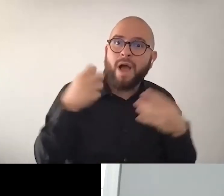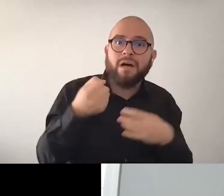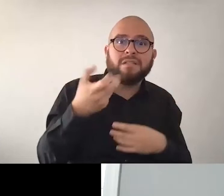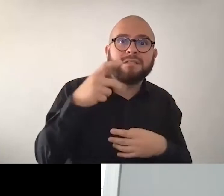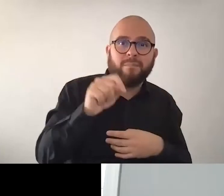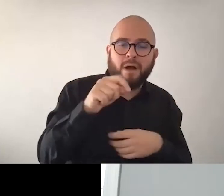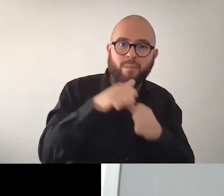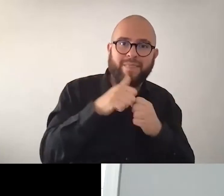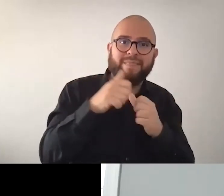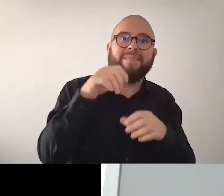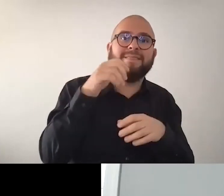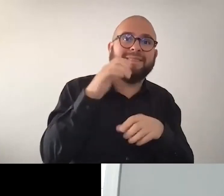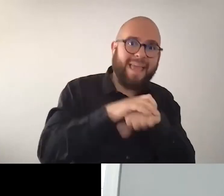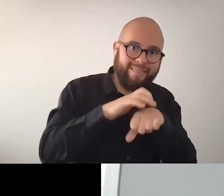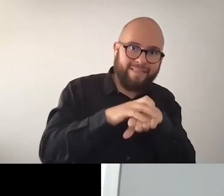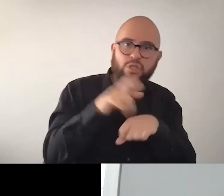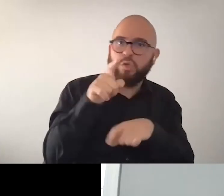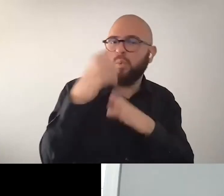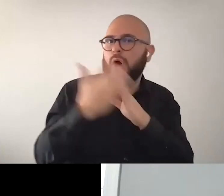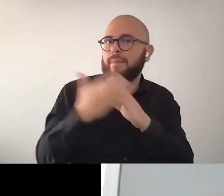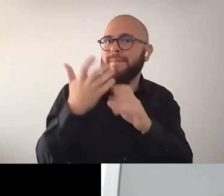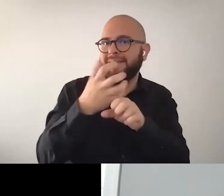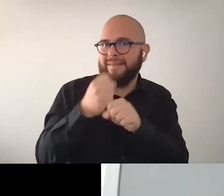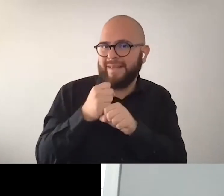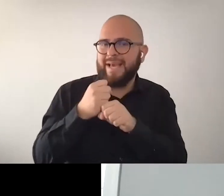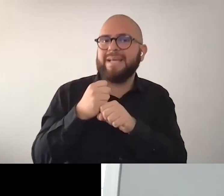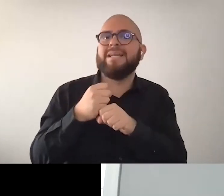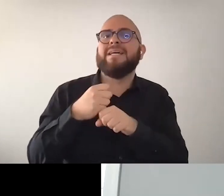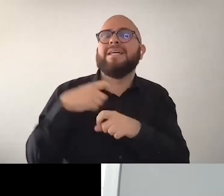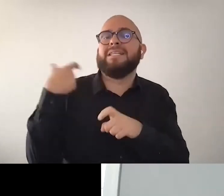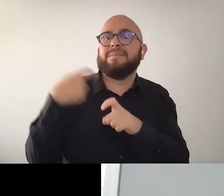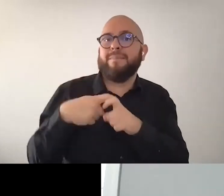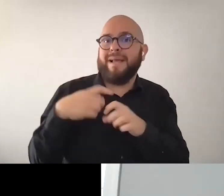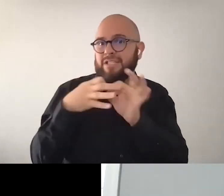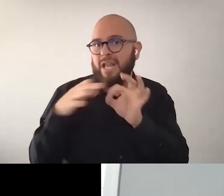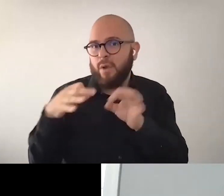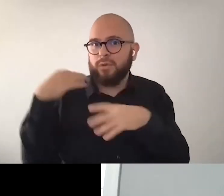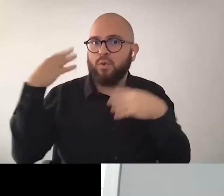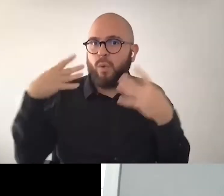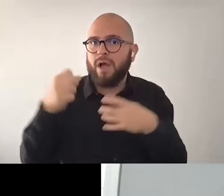you now get the Spanish language Wild spots too as the same thing for cable.